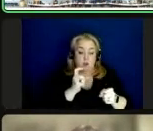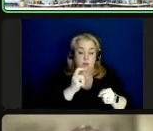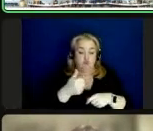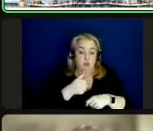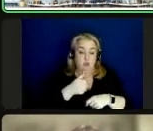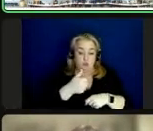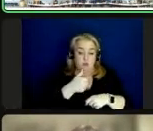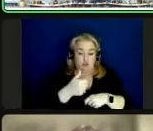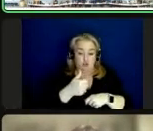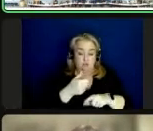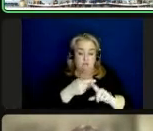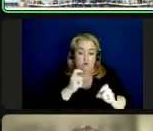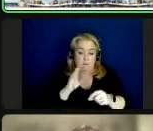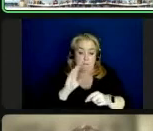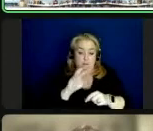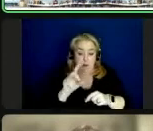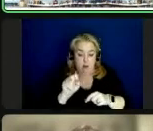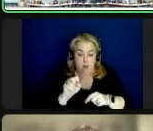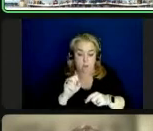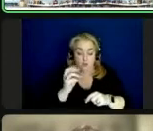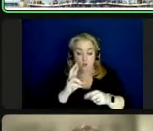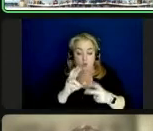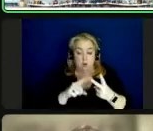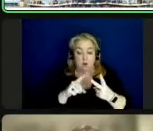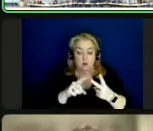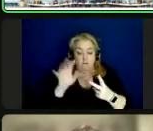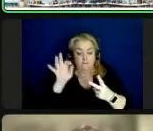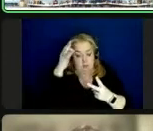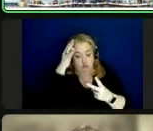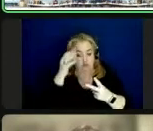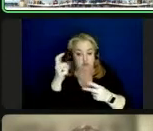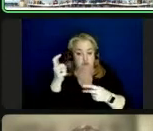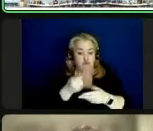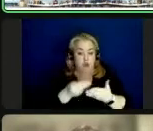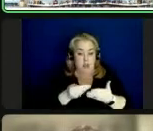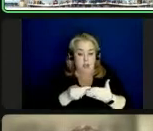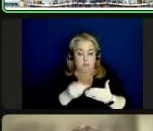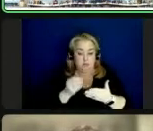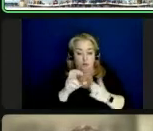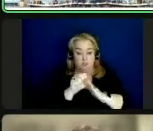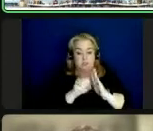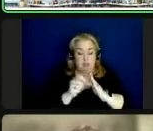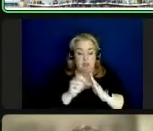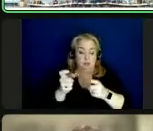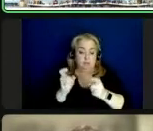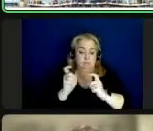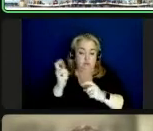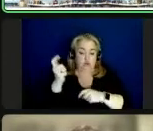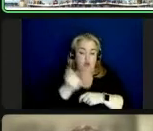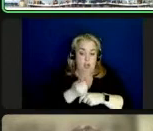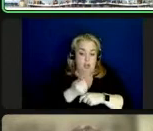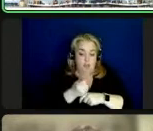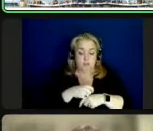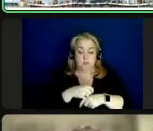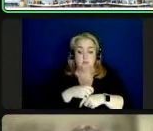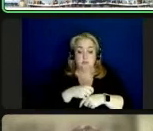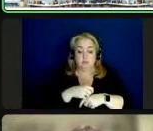COMBINATION OF BOTH. A LOT OF OUR PROJECT FUNDING ACTUALLY COMES FROM